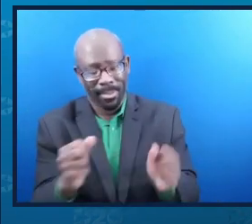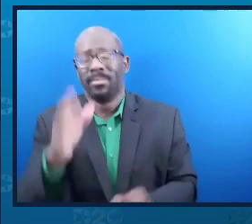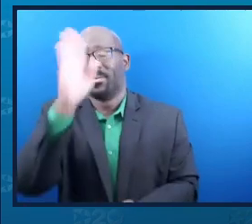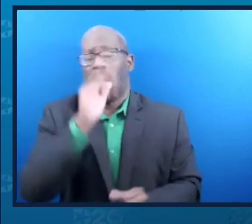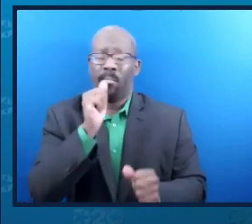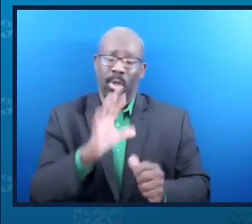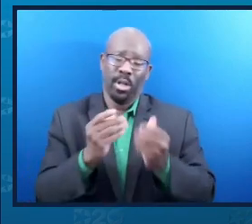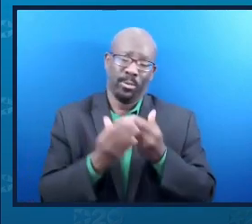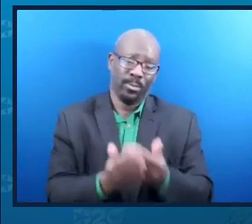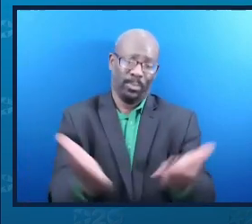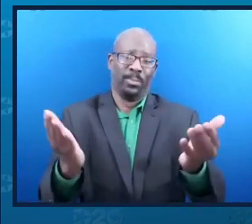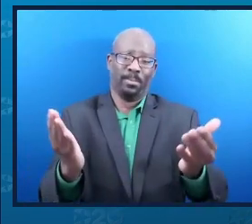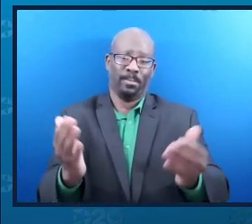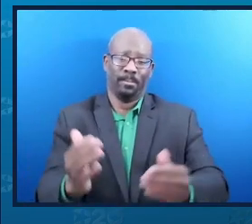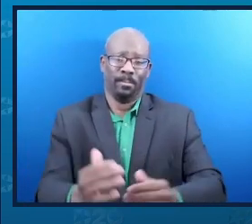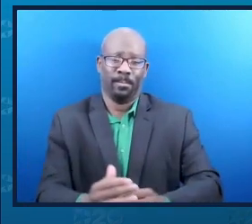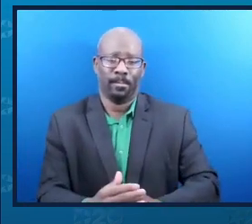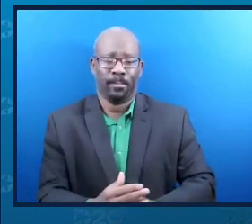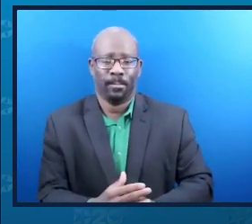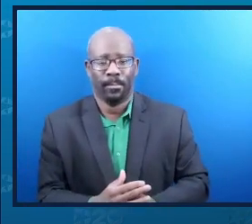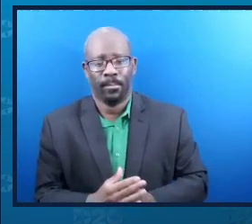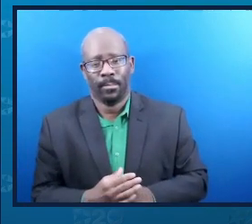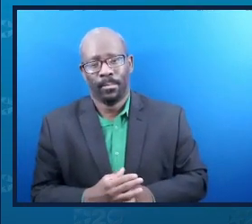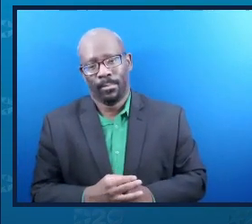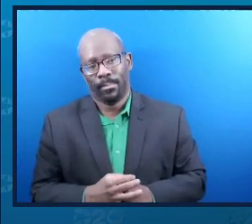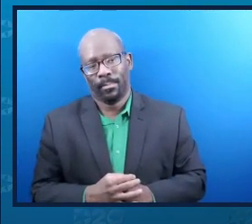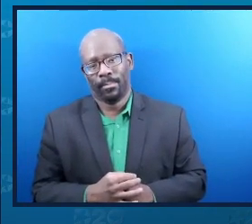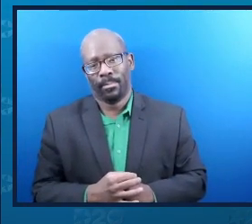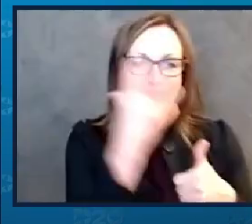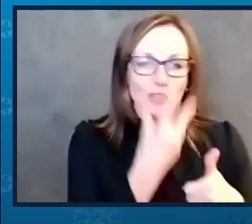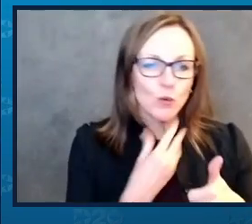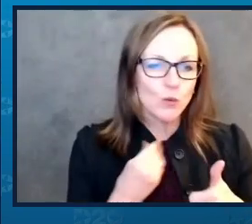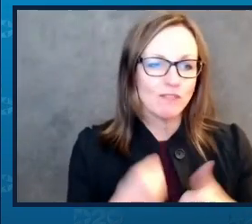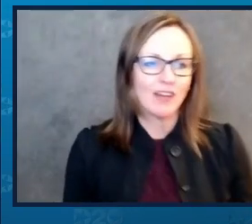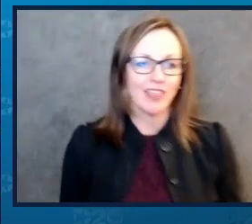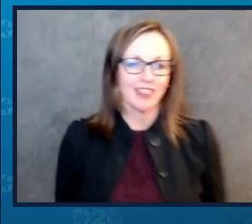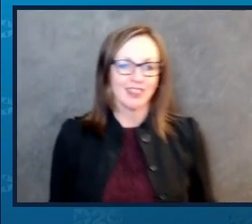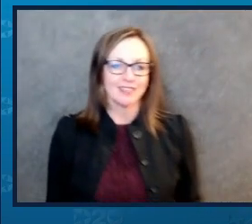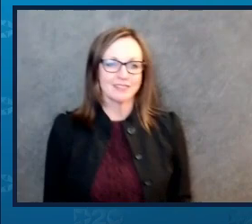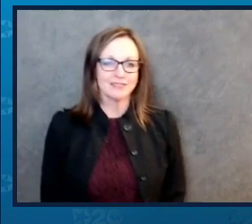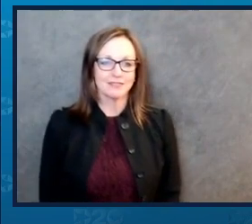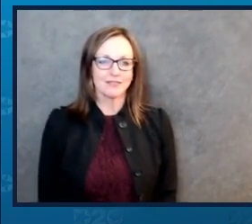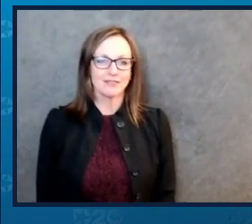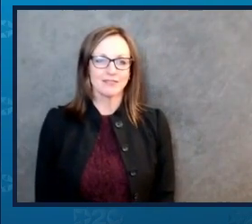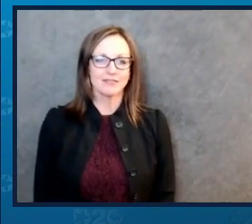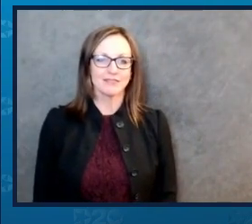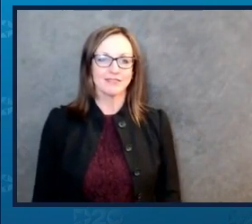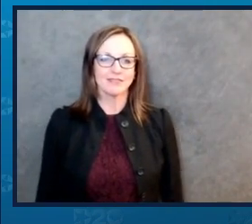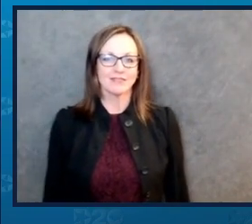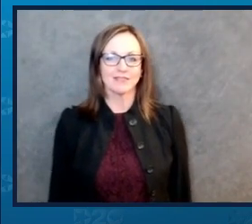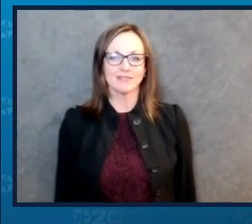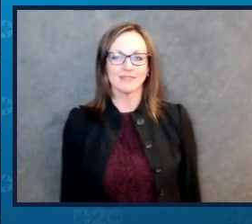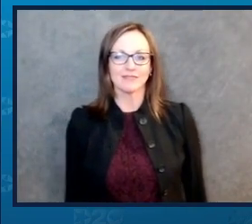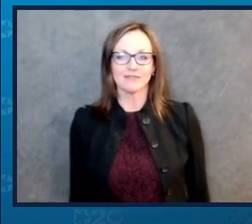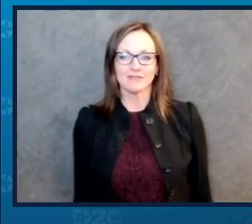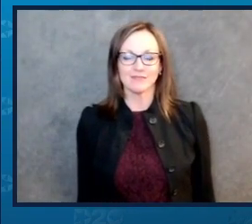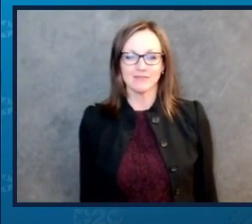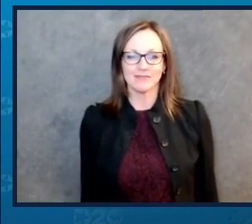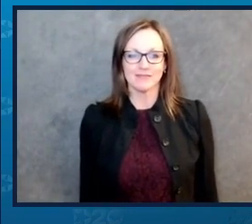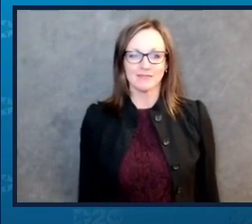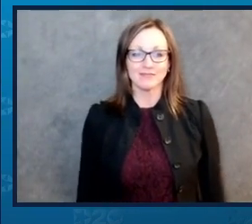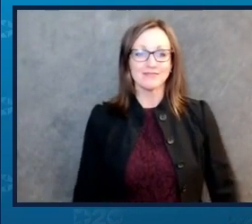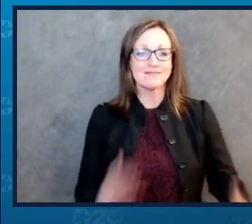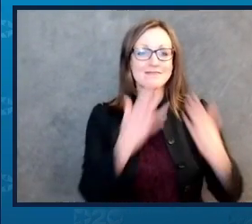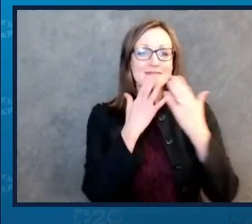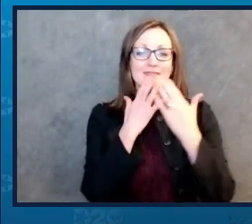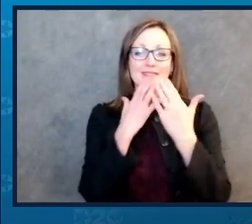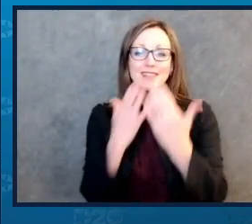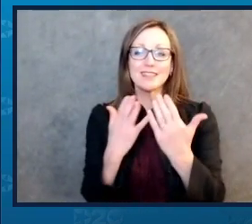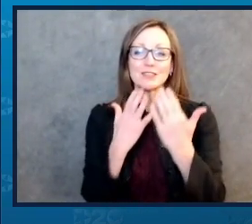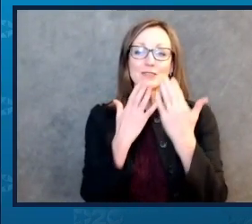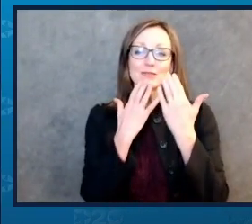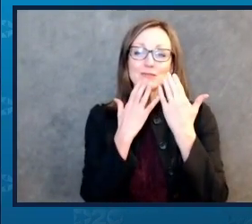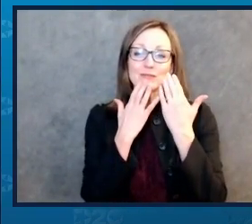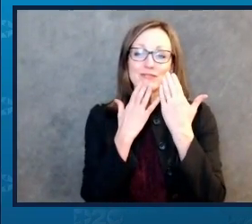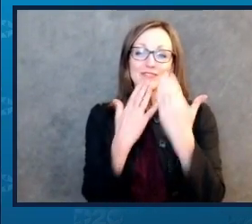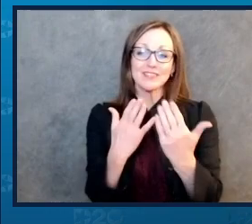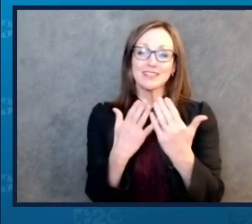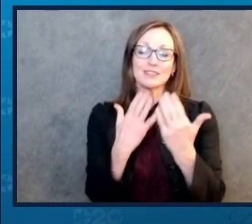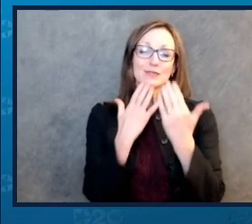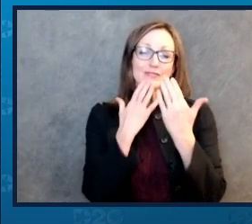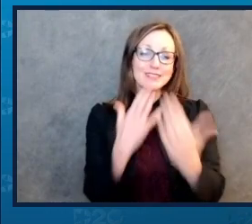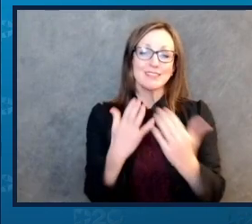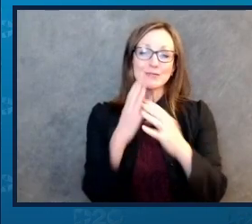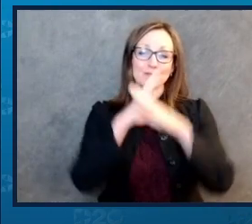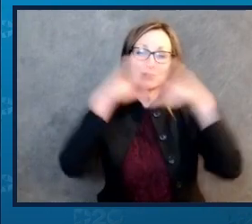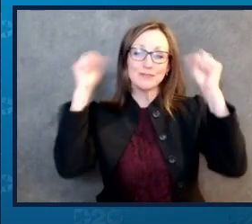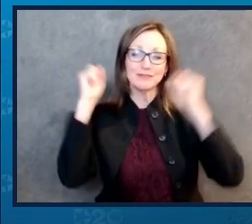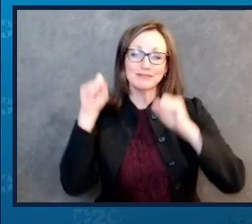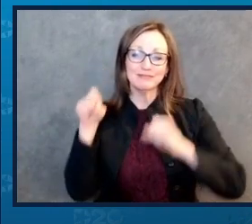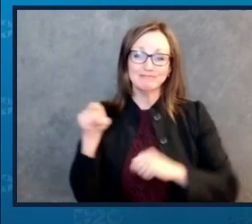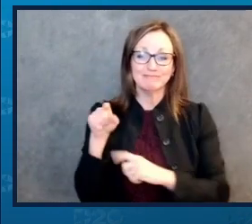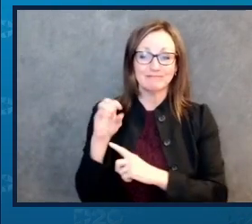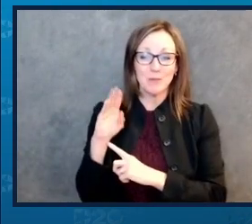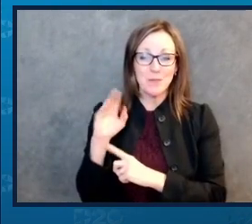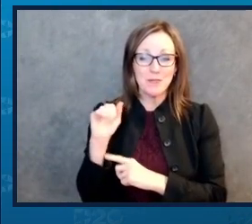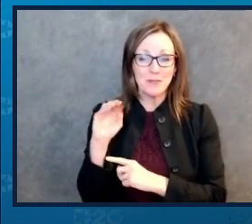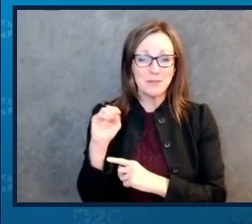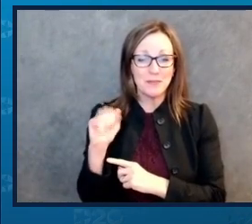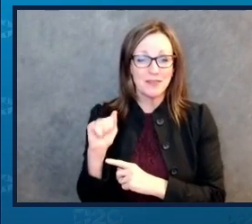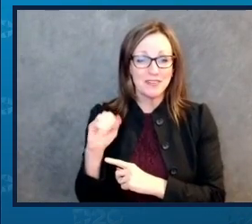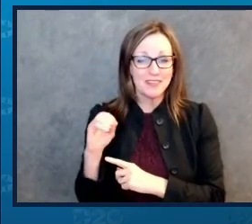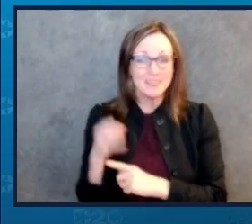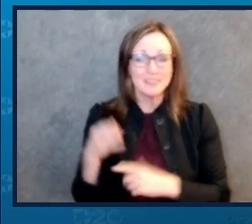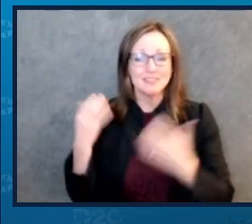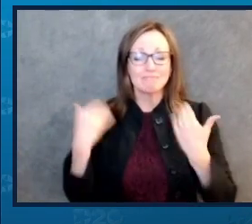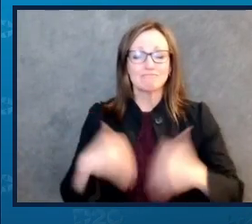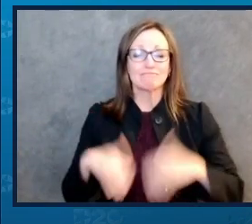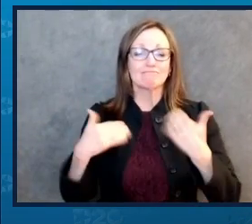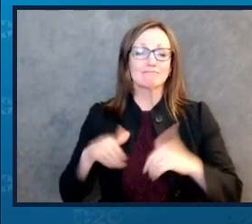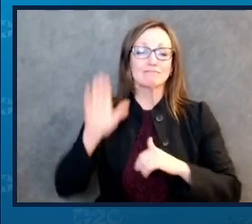GOD BLESS.